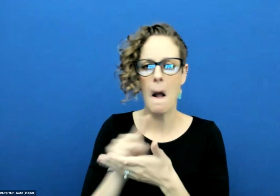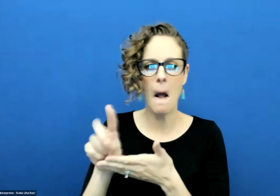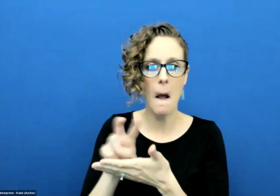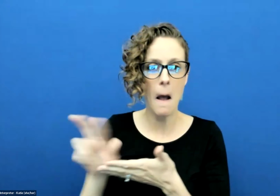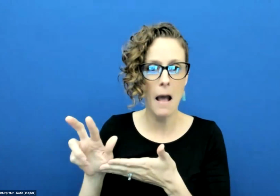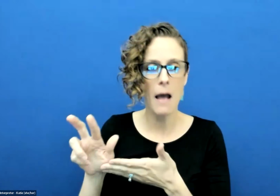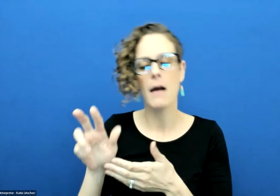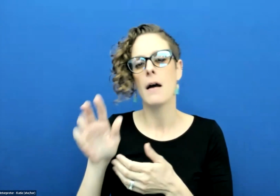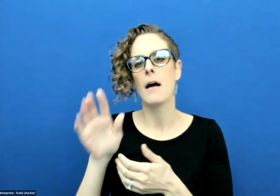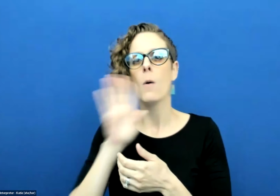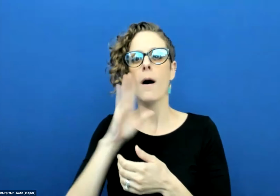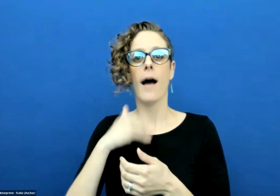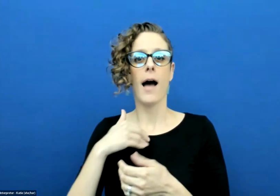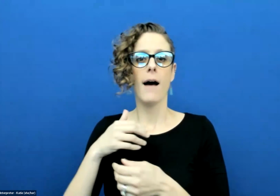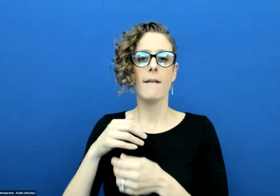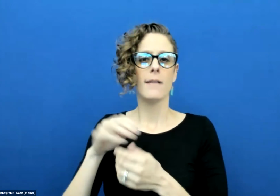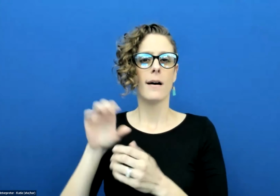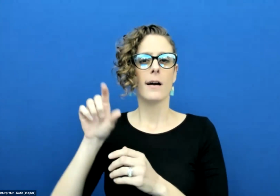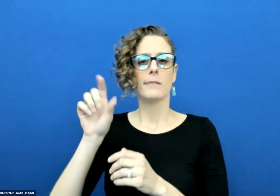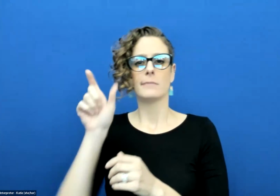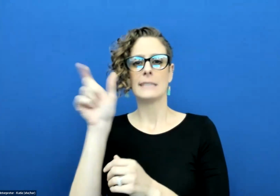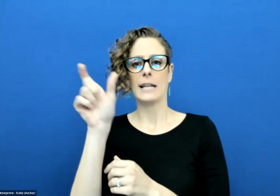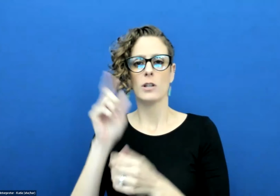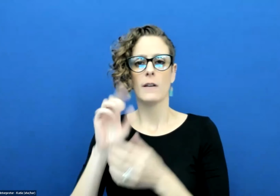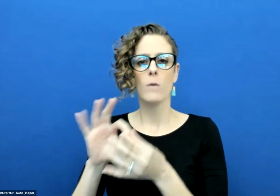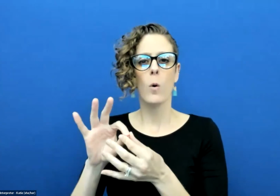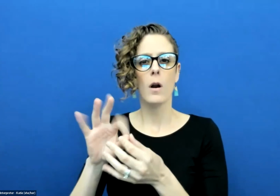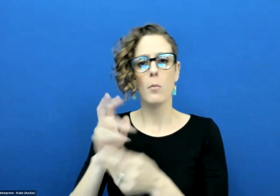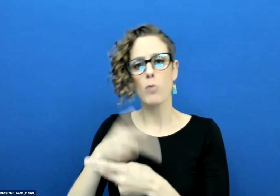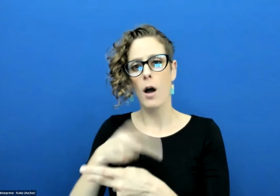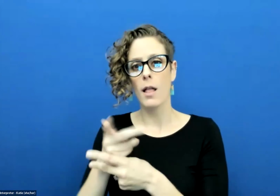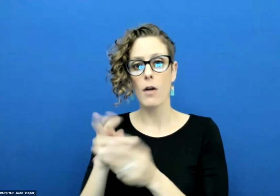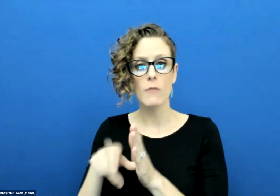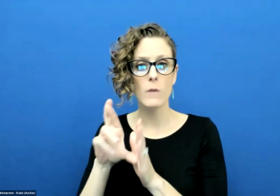product reviews and you know if there might be five different ways of solving a problem like the